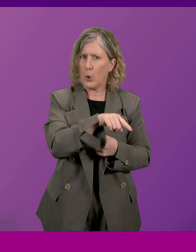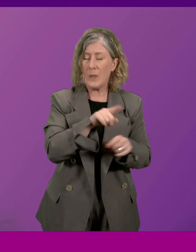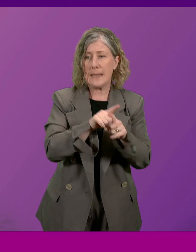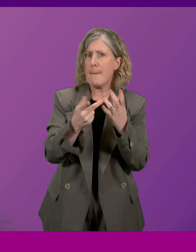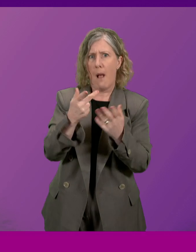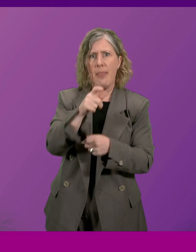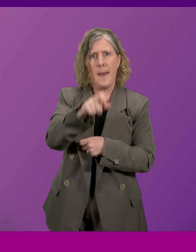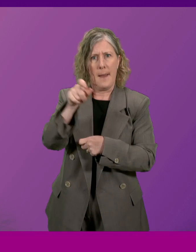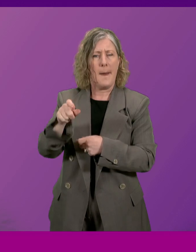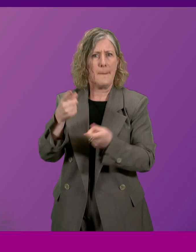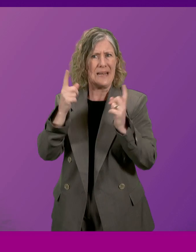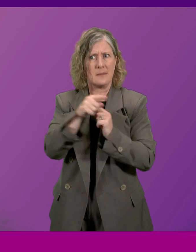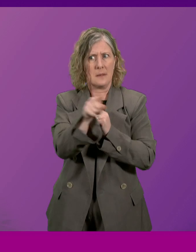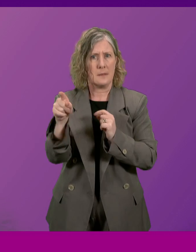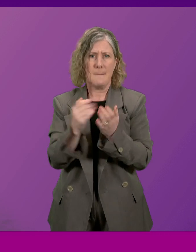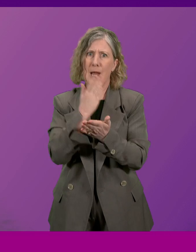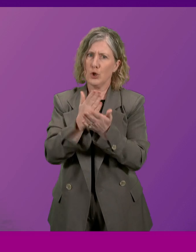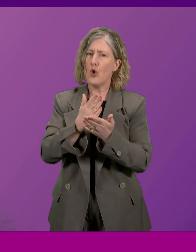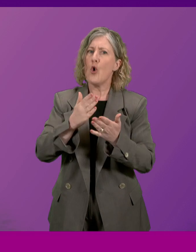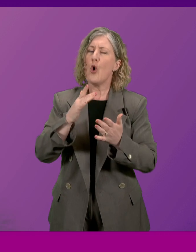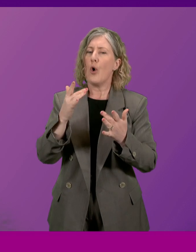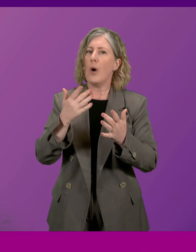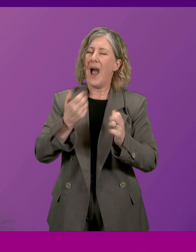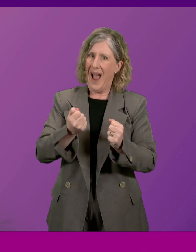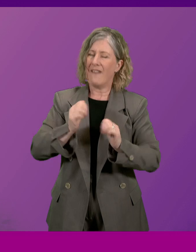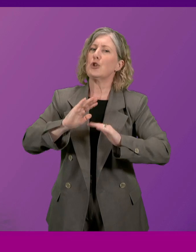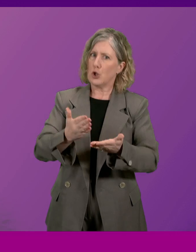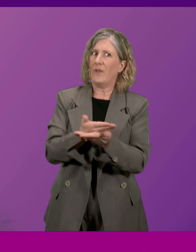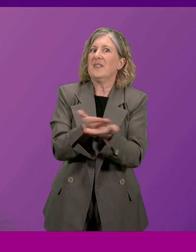sure that the service is available for all the legitimate reasons that he has put to me today.